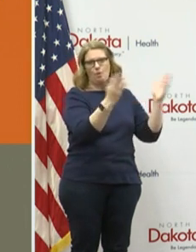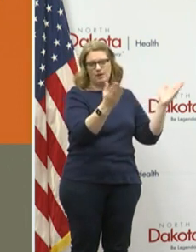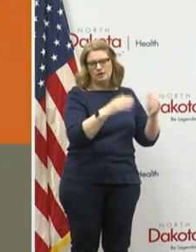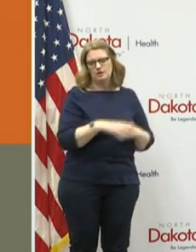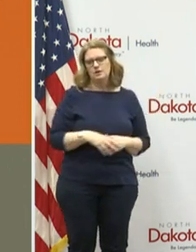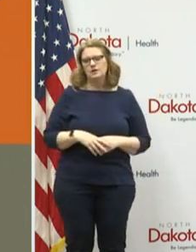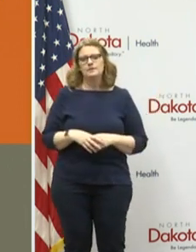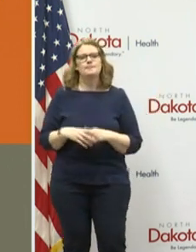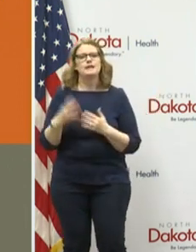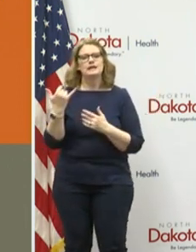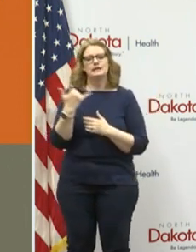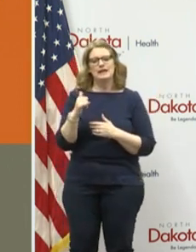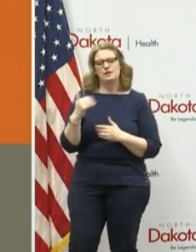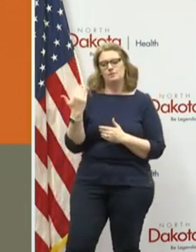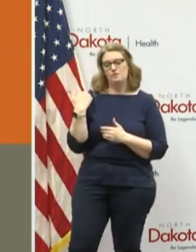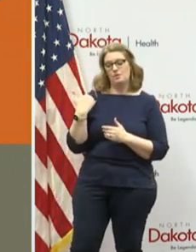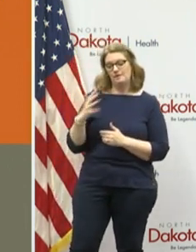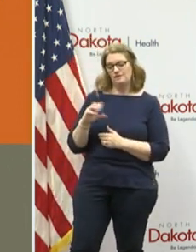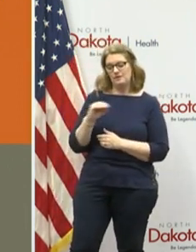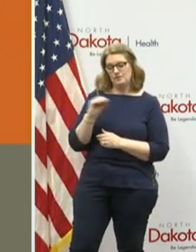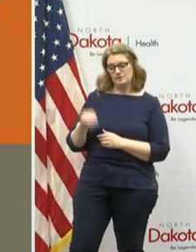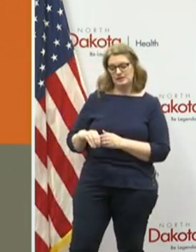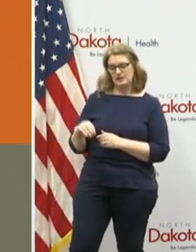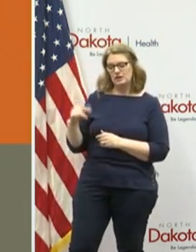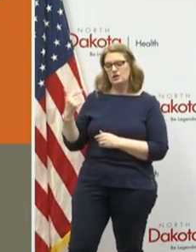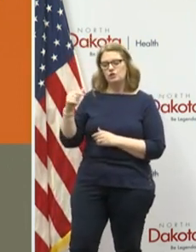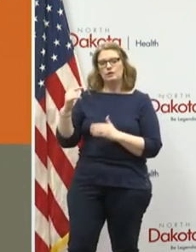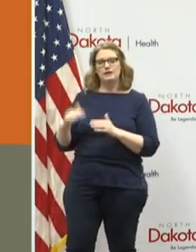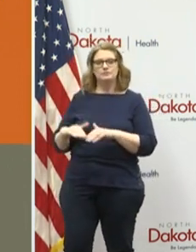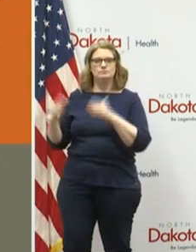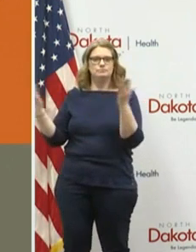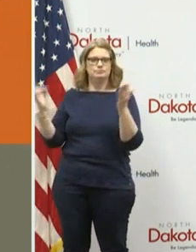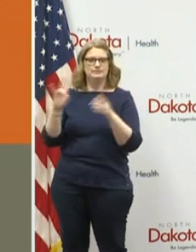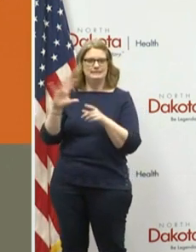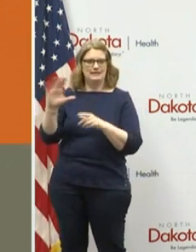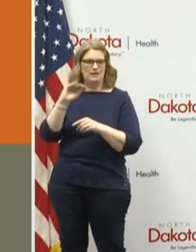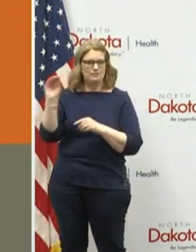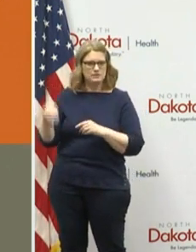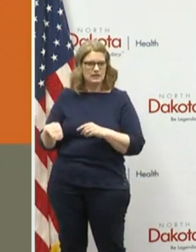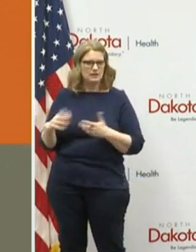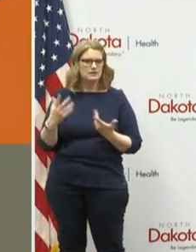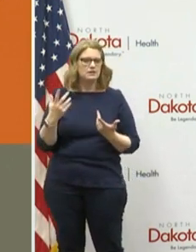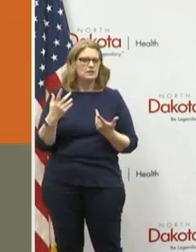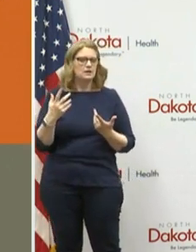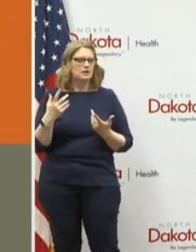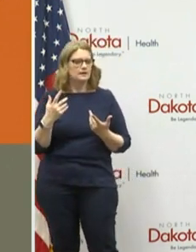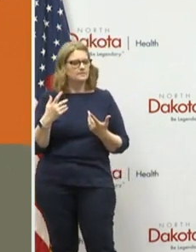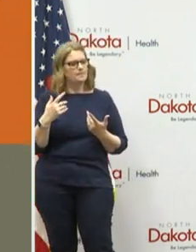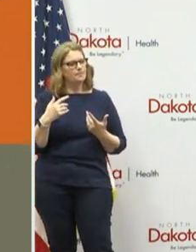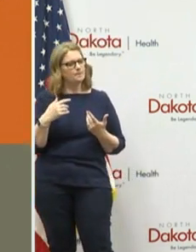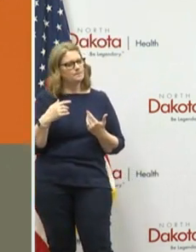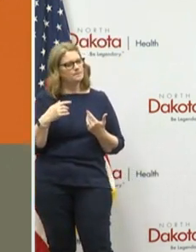MOVIE THEATRES. YELLOW IS AT 20% AND GREEN IS UP TO 65.